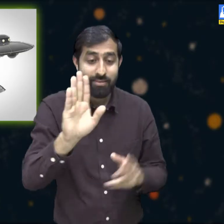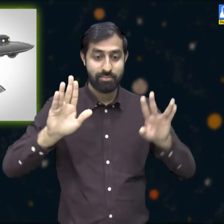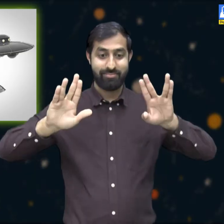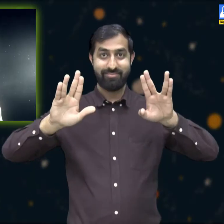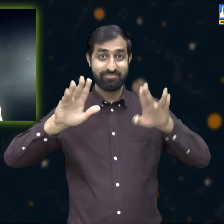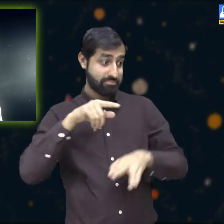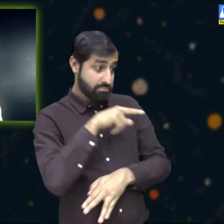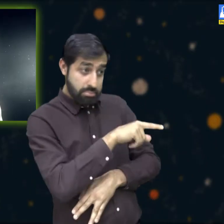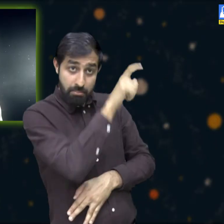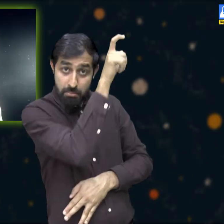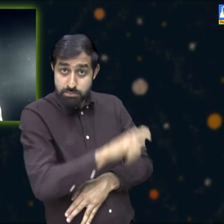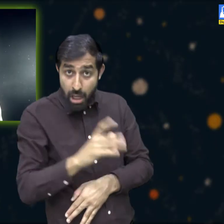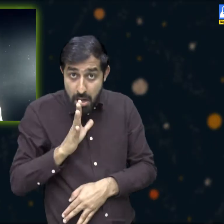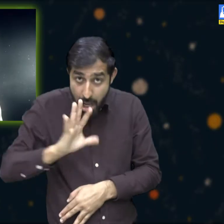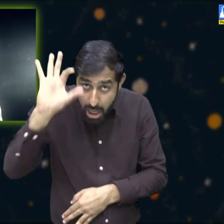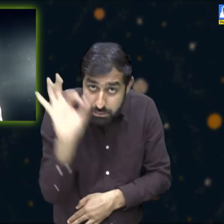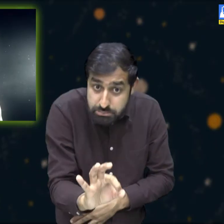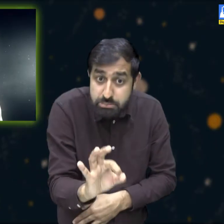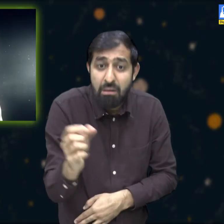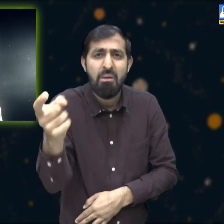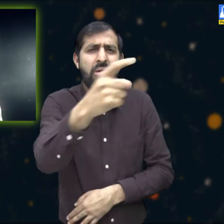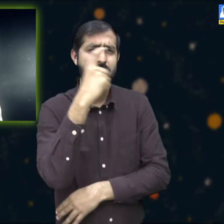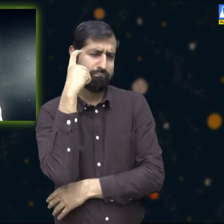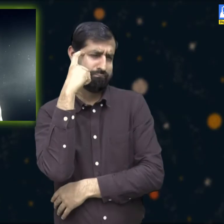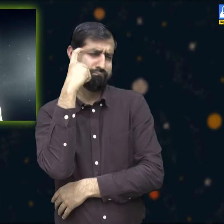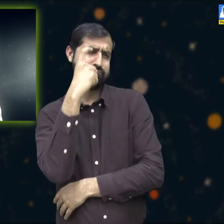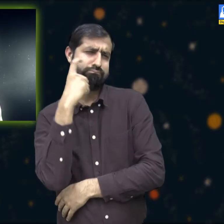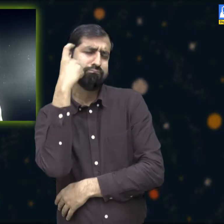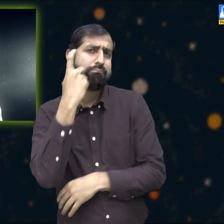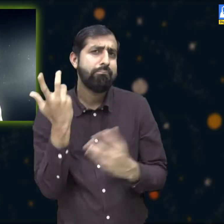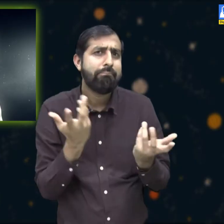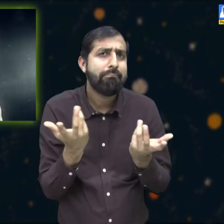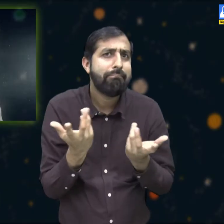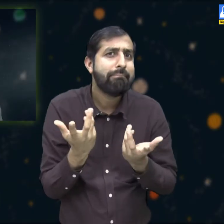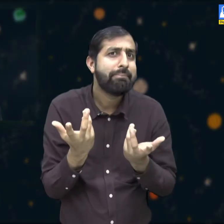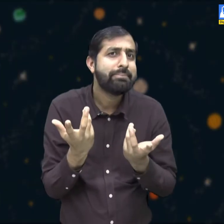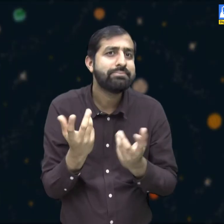Do you think aliens really exist?